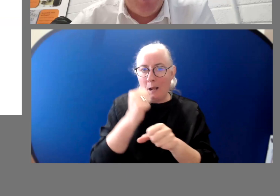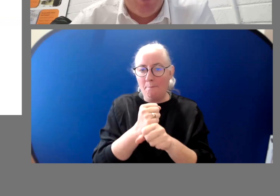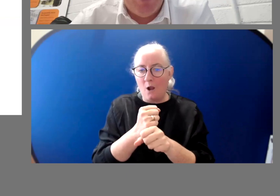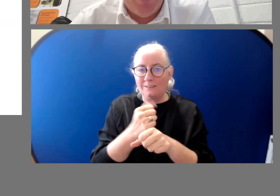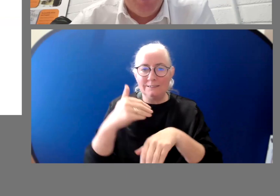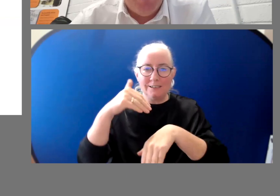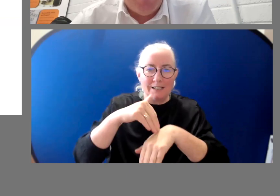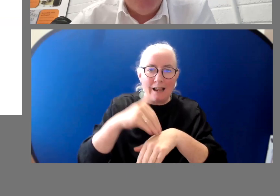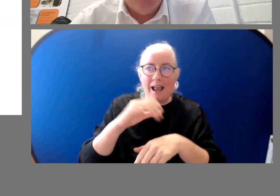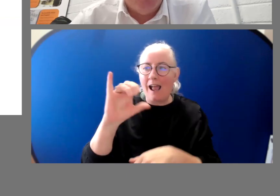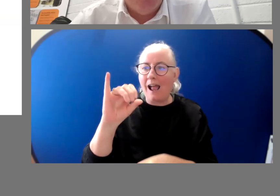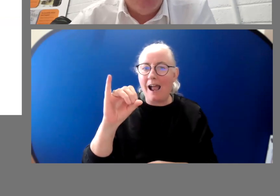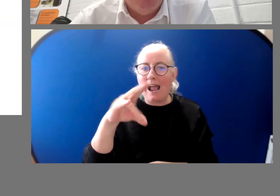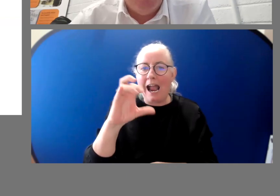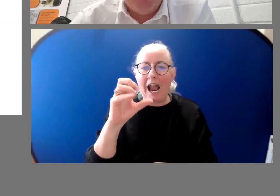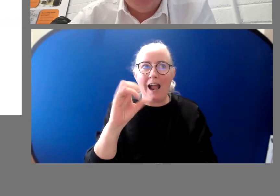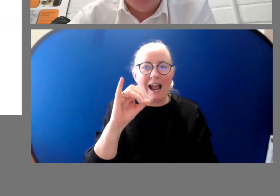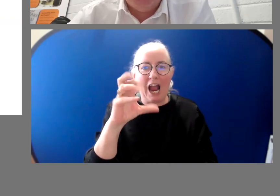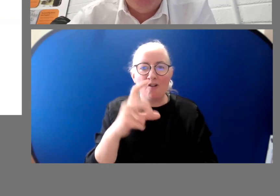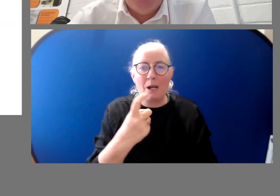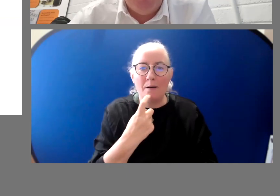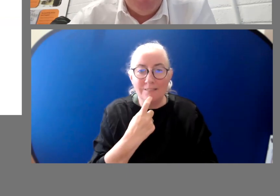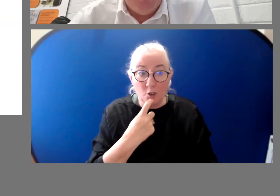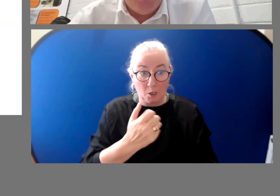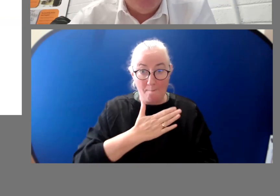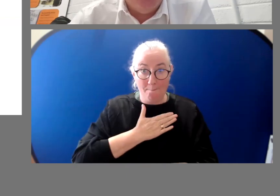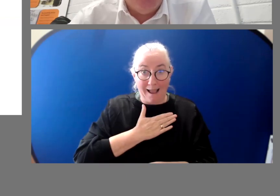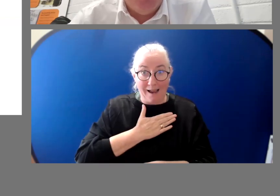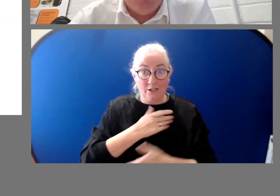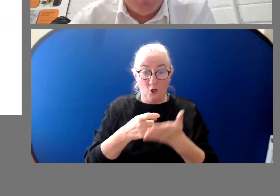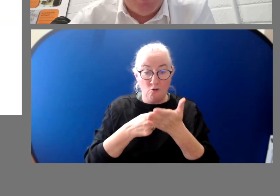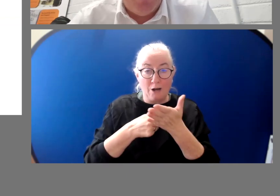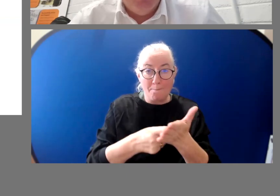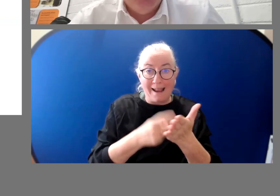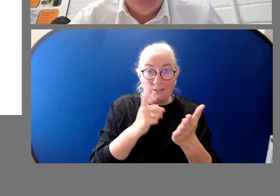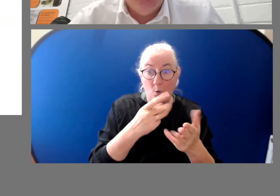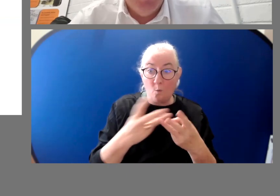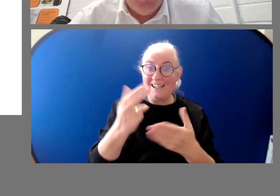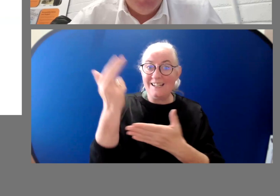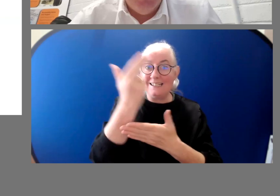ironmongery so my recommendation would be when you're designing your doors at an early stage